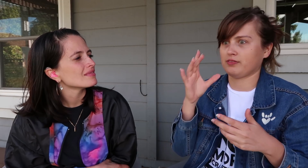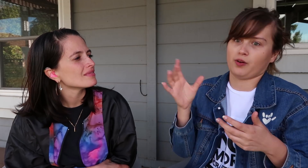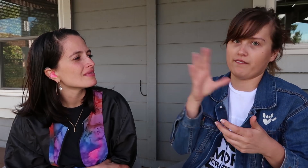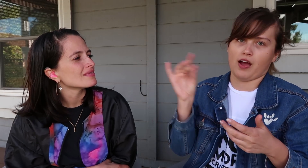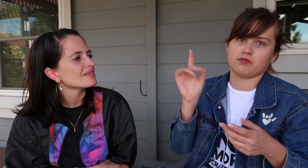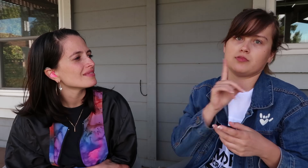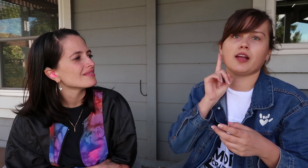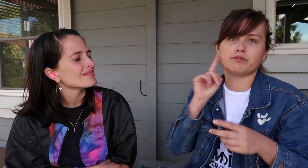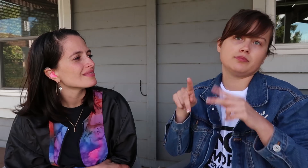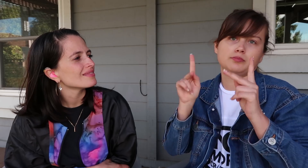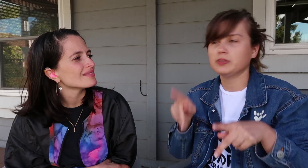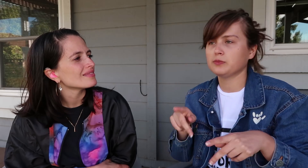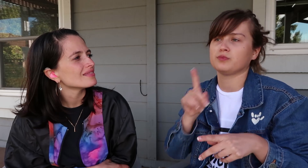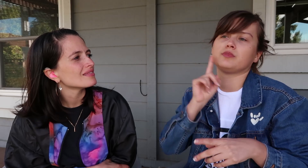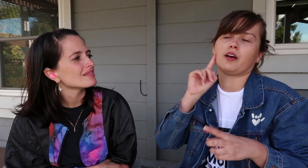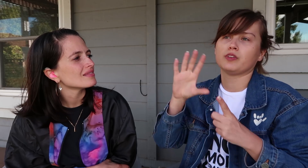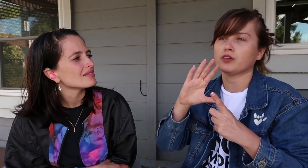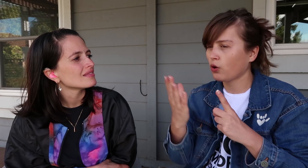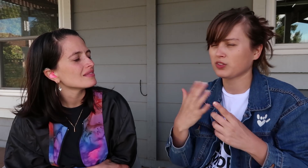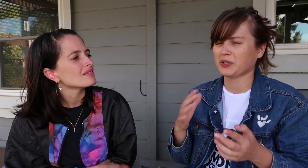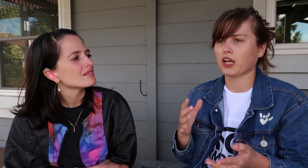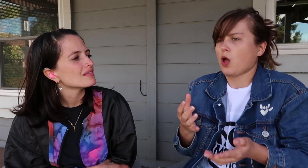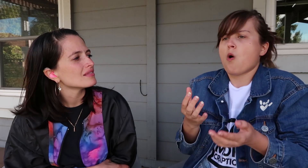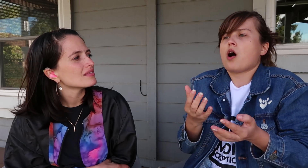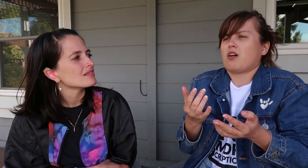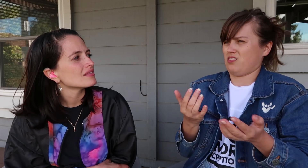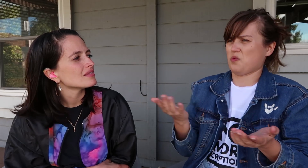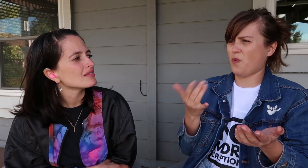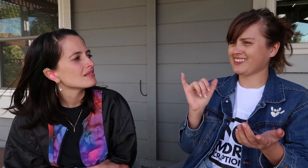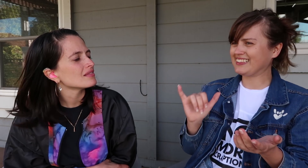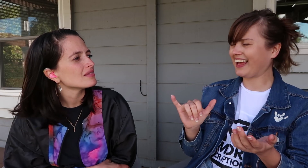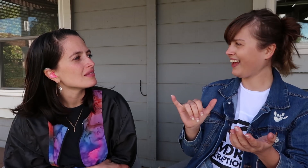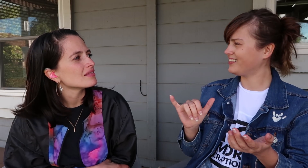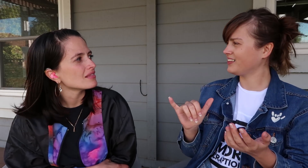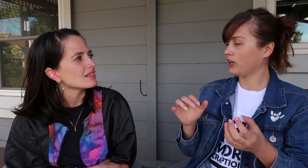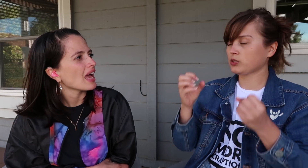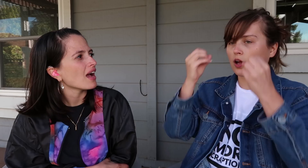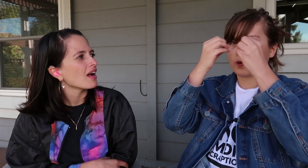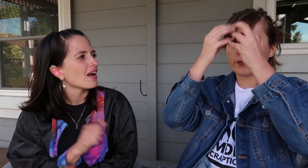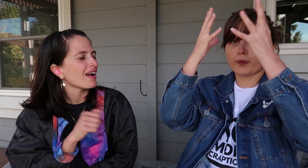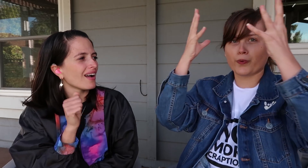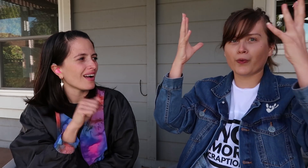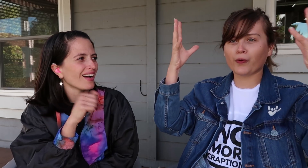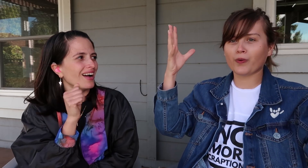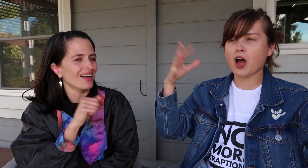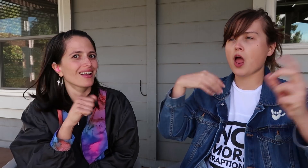When I found other deaf people and deaf culture, I was like, "What the hell is that?" My mind was blown.